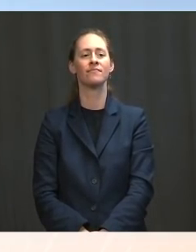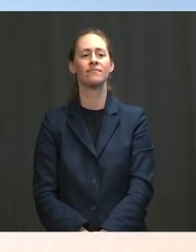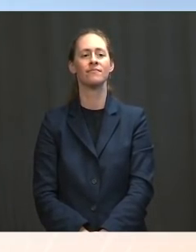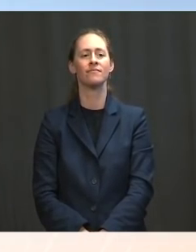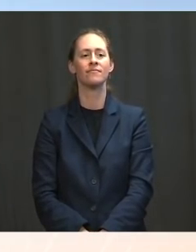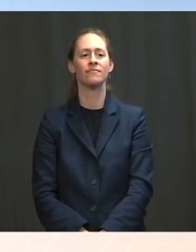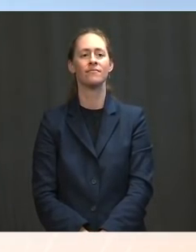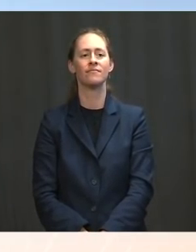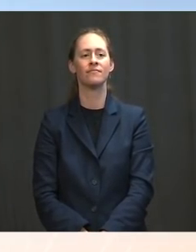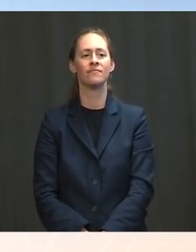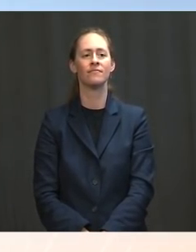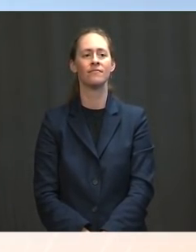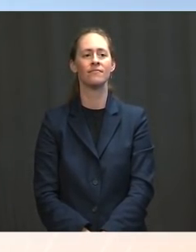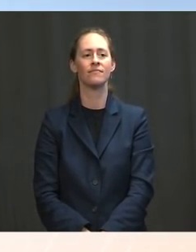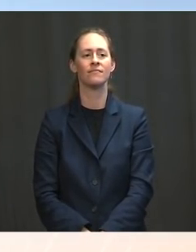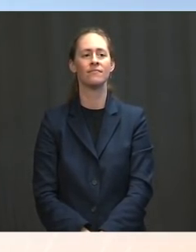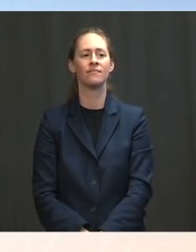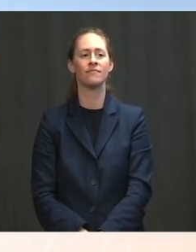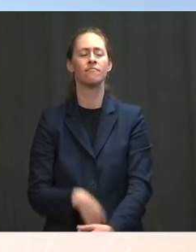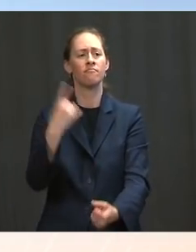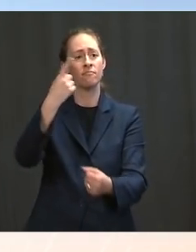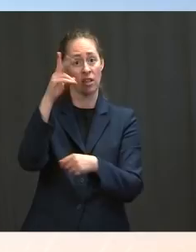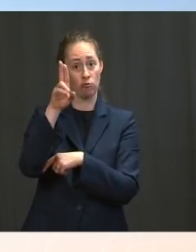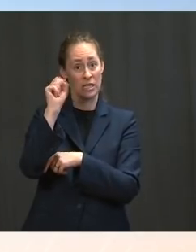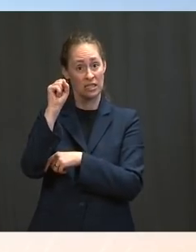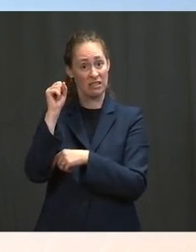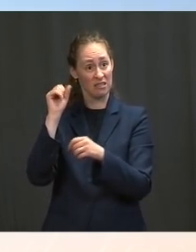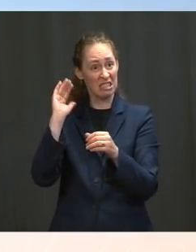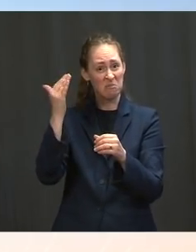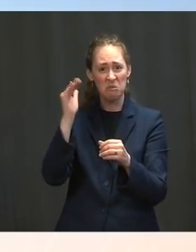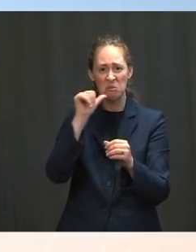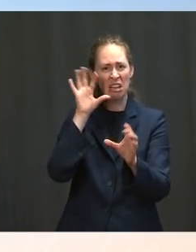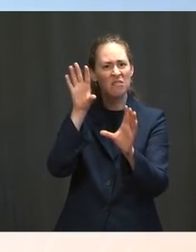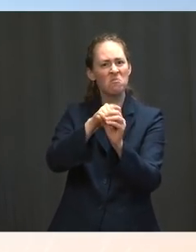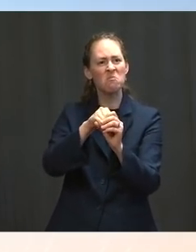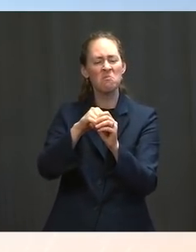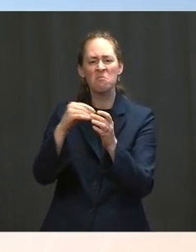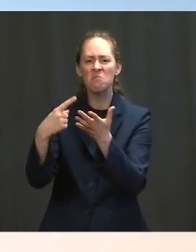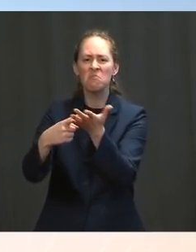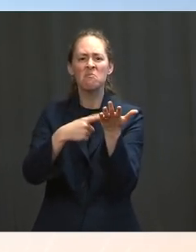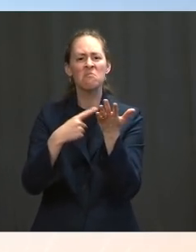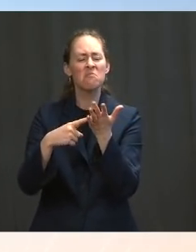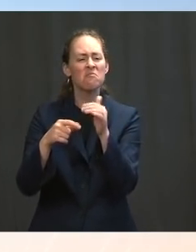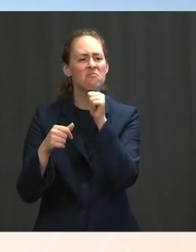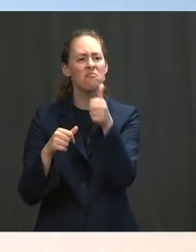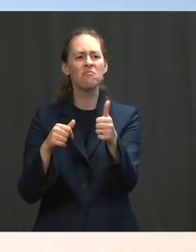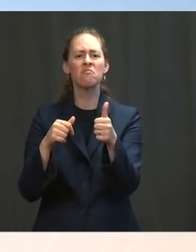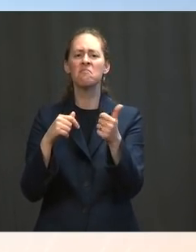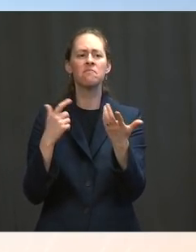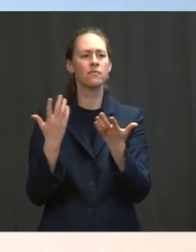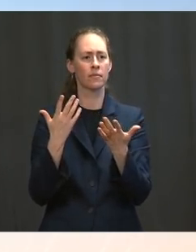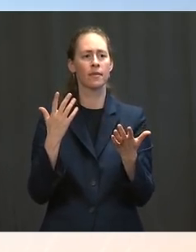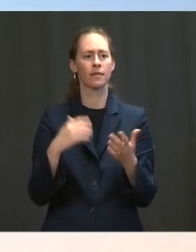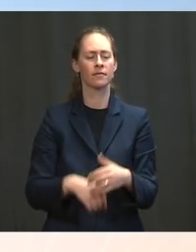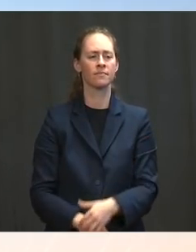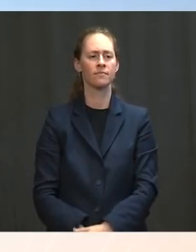but have these officials engaged or encouraged a specific solution, such as keeping production levels